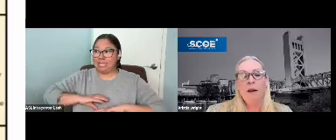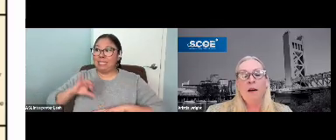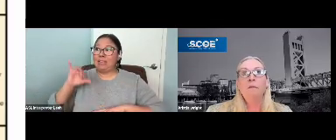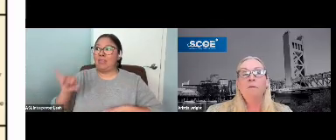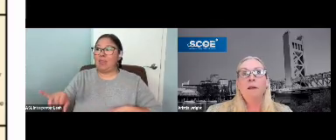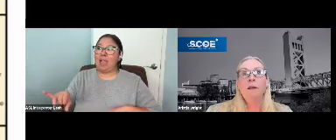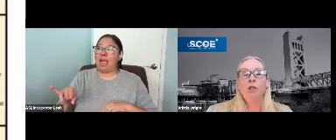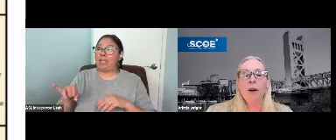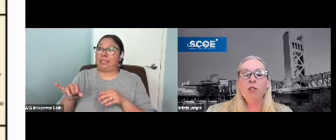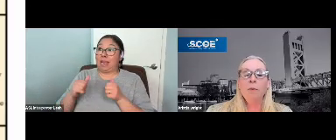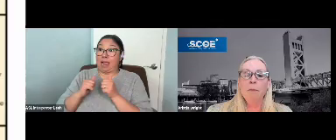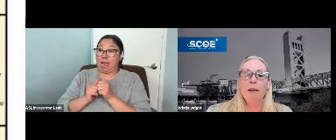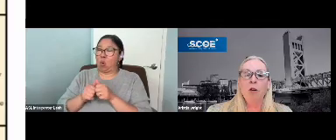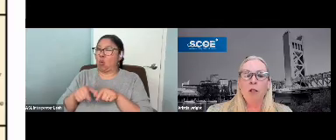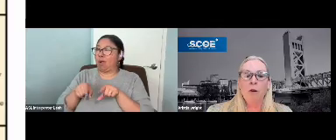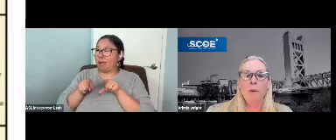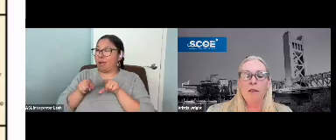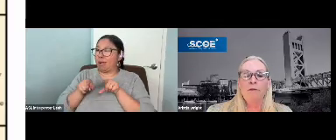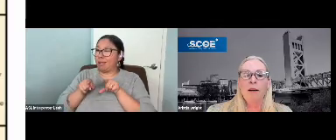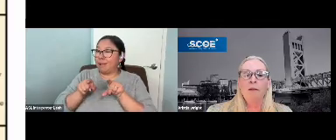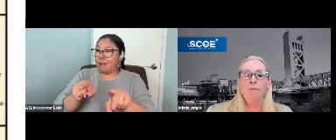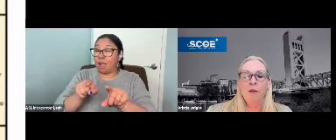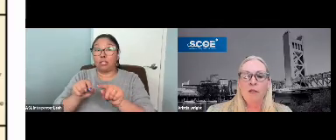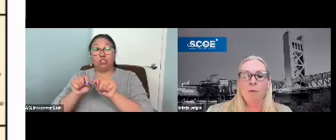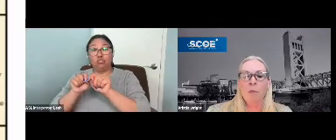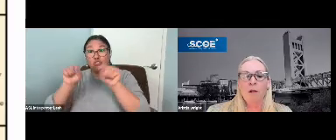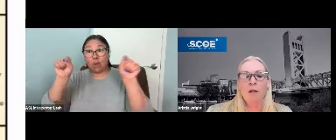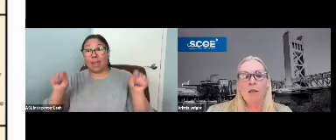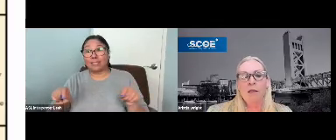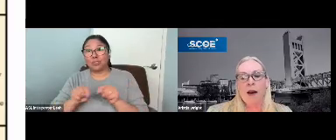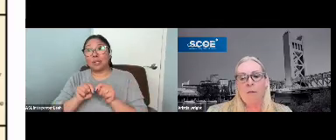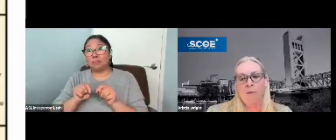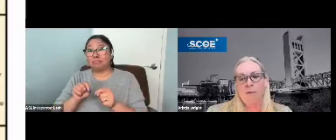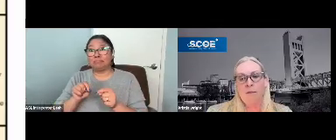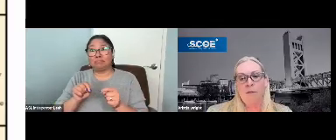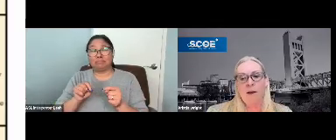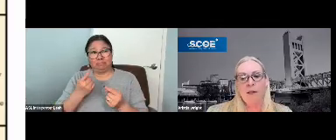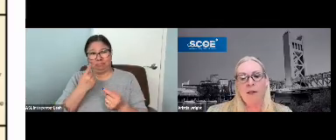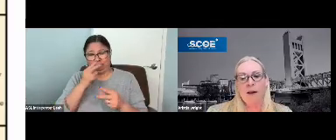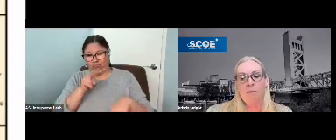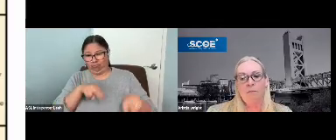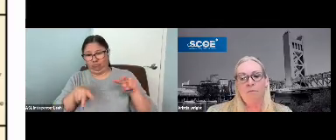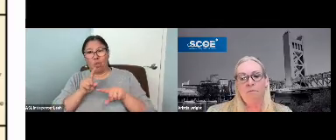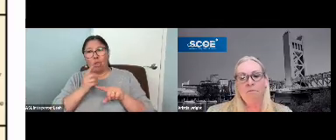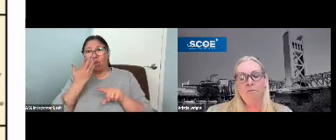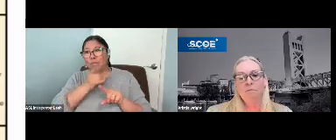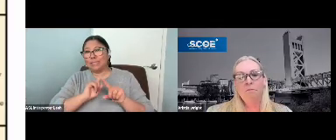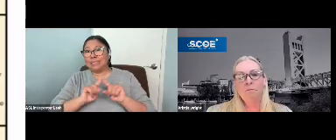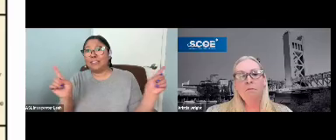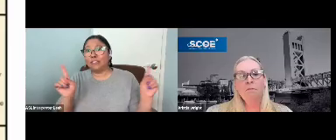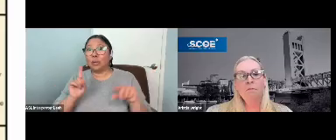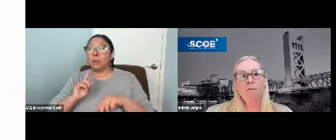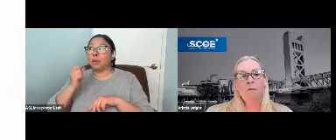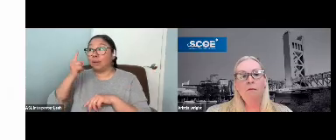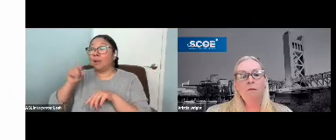things uh the transcripts may look a little bit different. The diploma looks the same. Next slide.